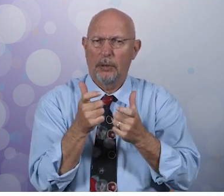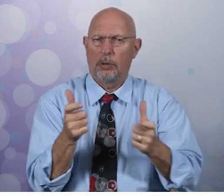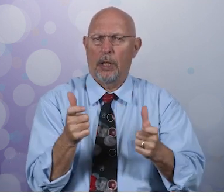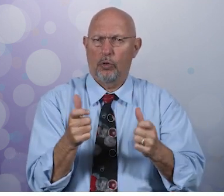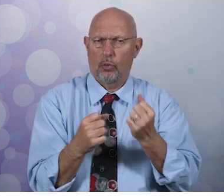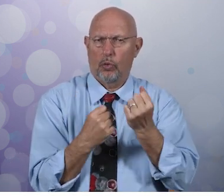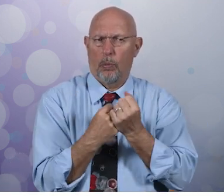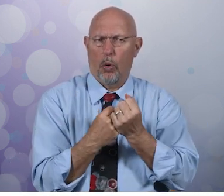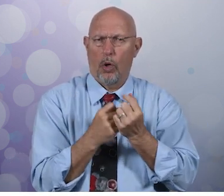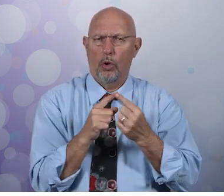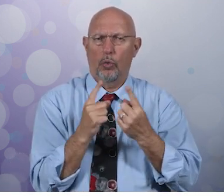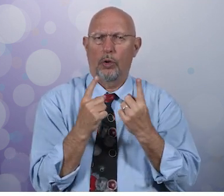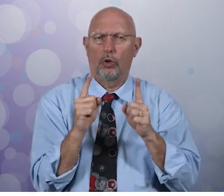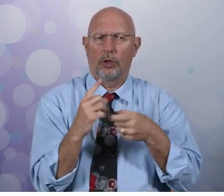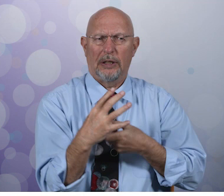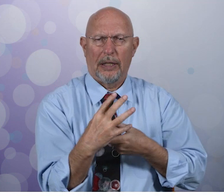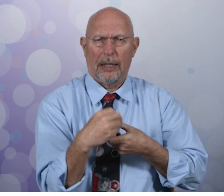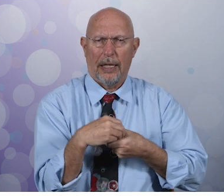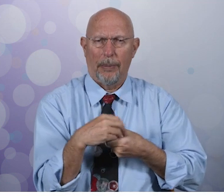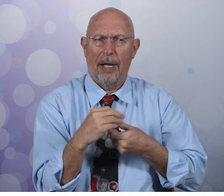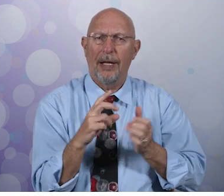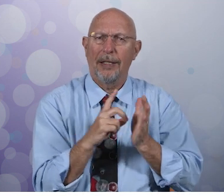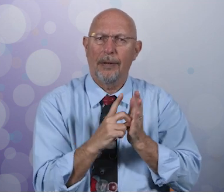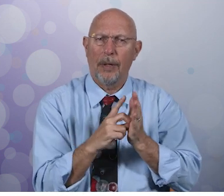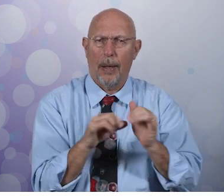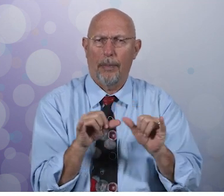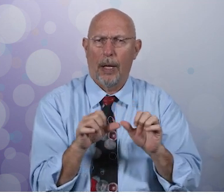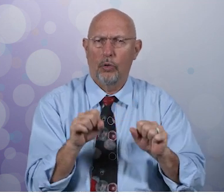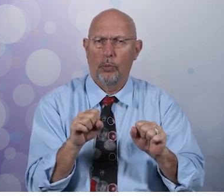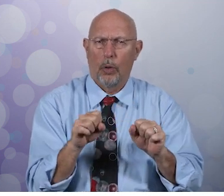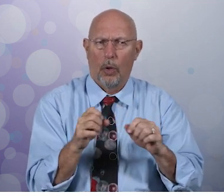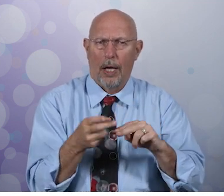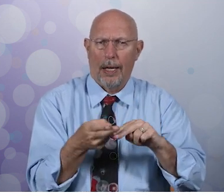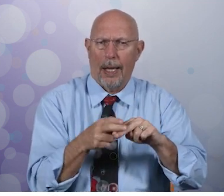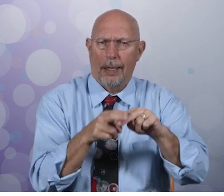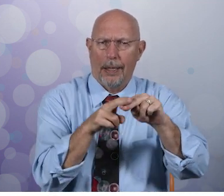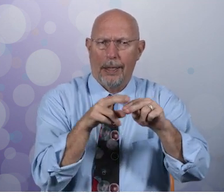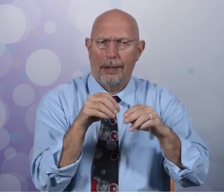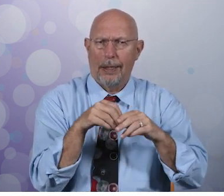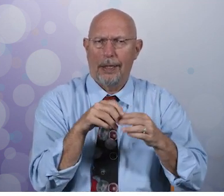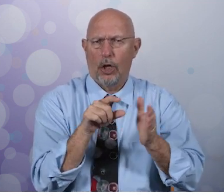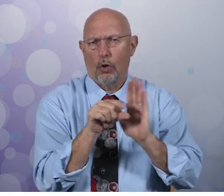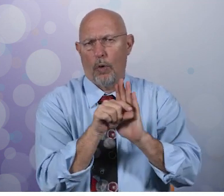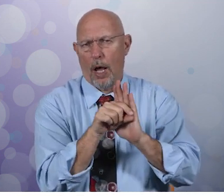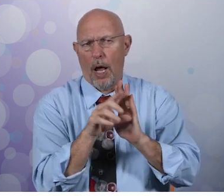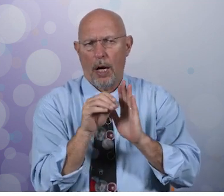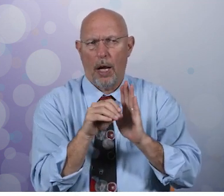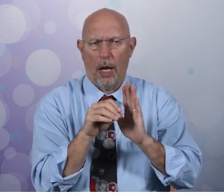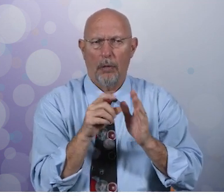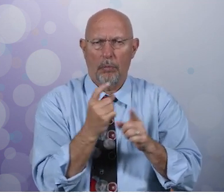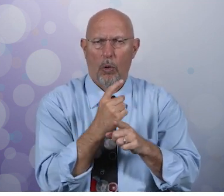to achieve engagement and demonstrate measurable gains in the grade and age-appropriate curriculum.